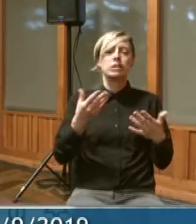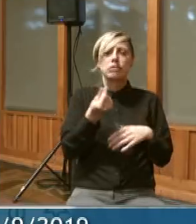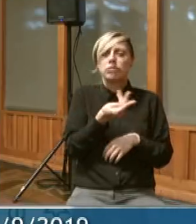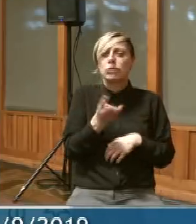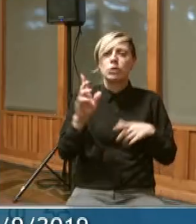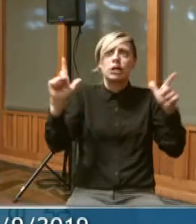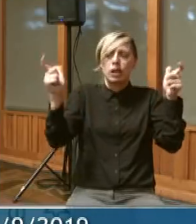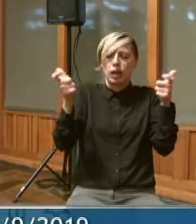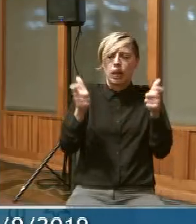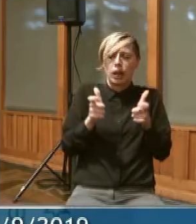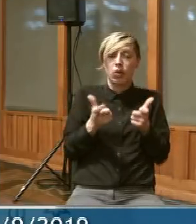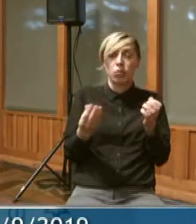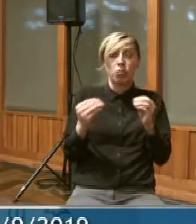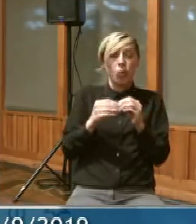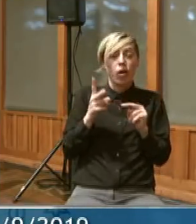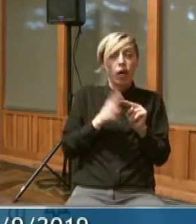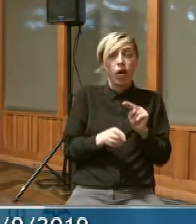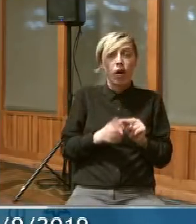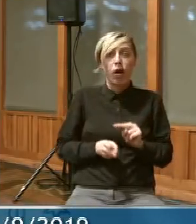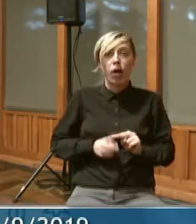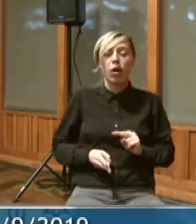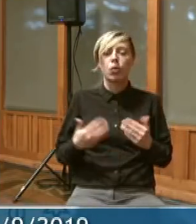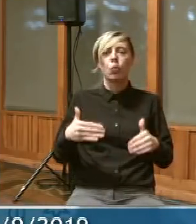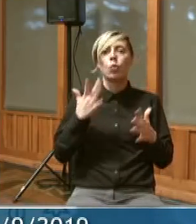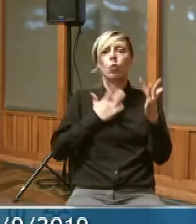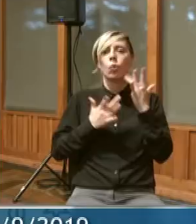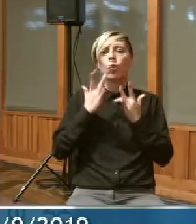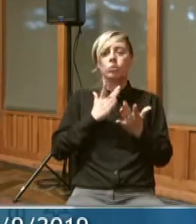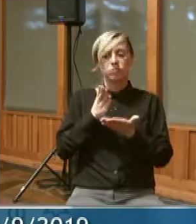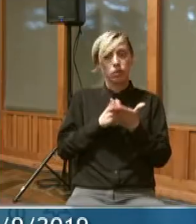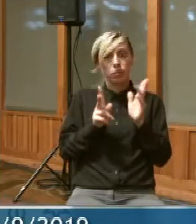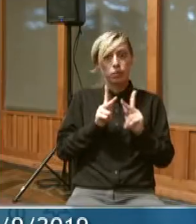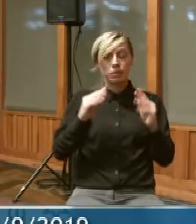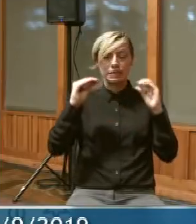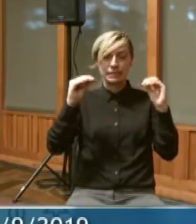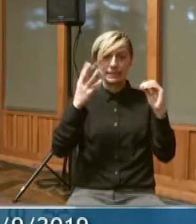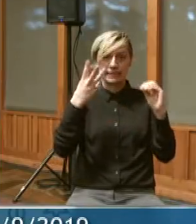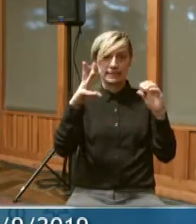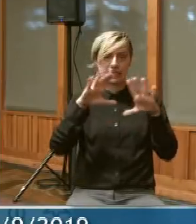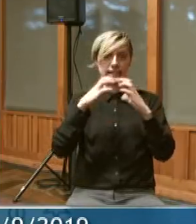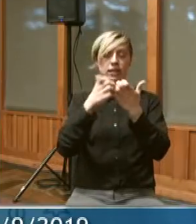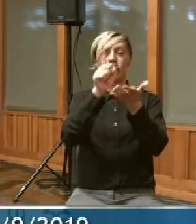PARTICIPATION ARE REMOVED AND OVER COME. STAFFING IS ALREADY SLIM. WITH THESE CUTS WHAT ELSE WILL